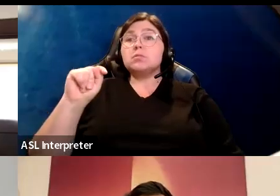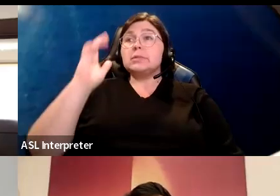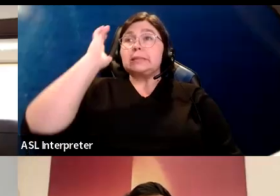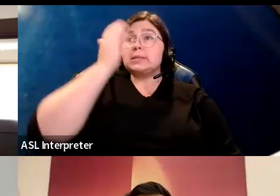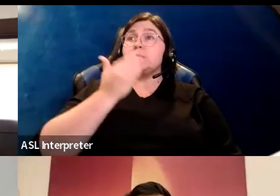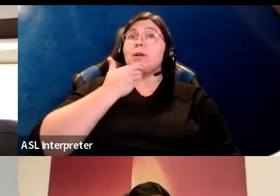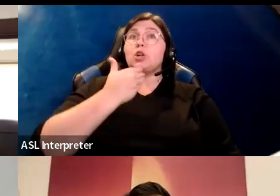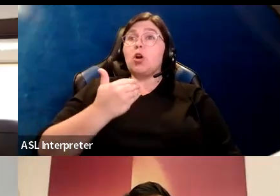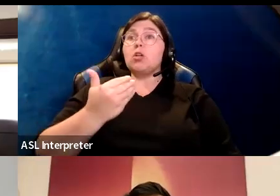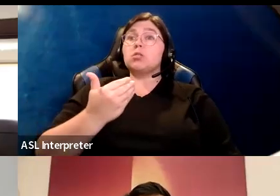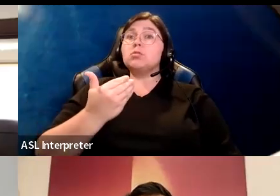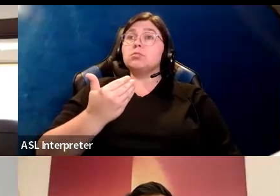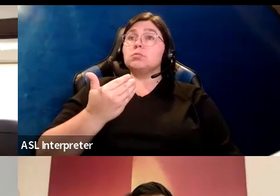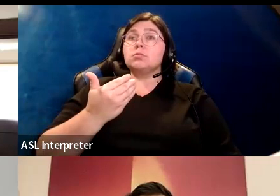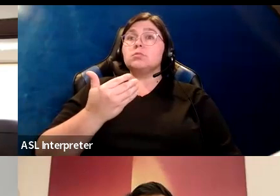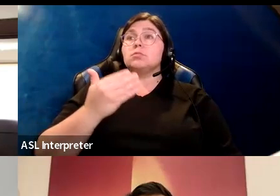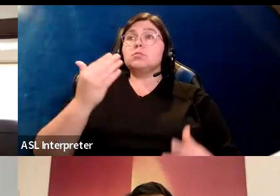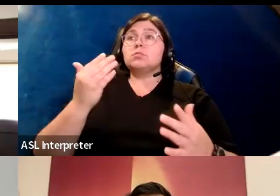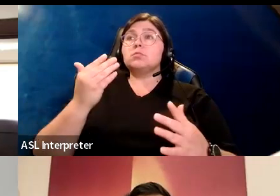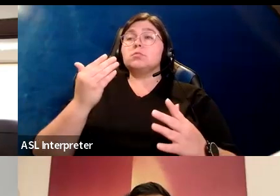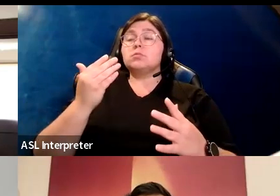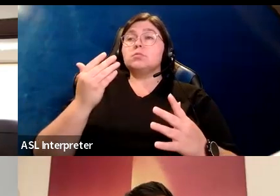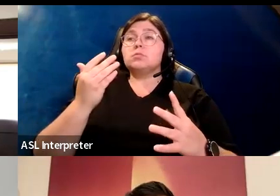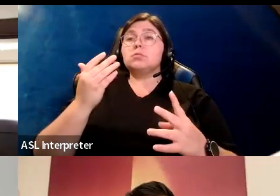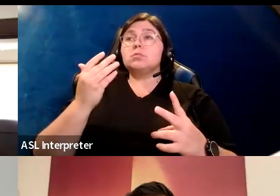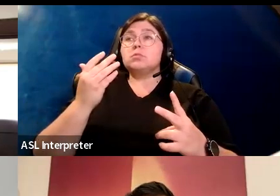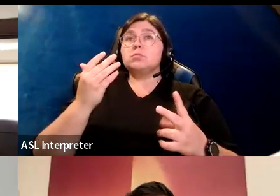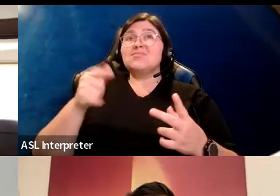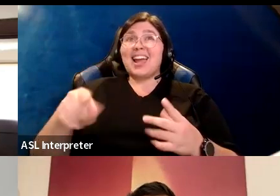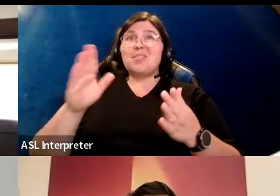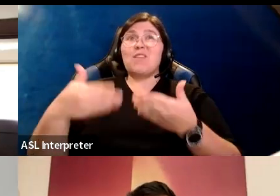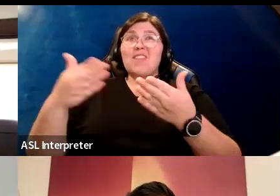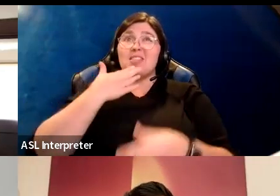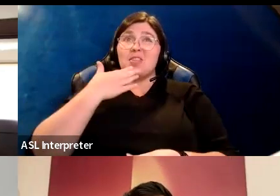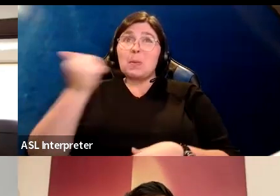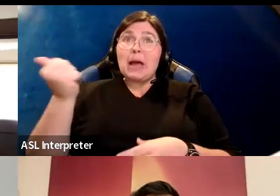provided the best output at that time.